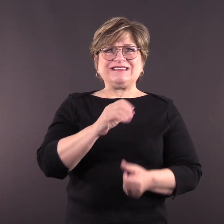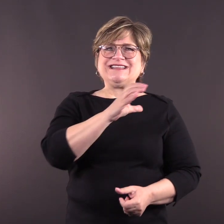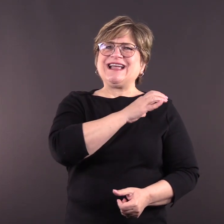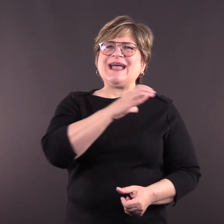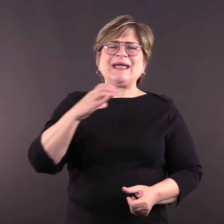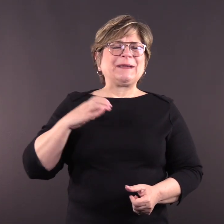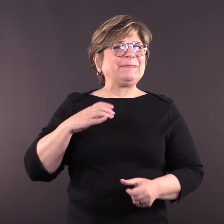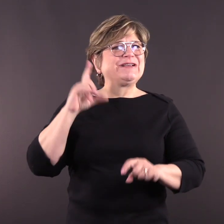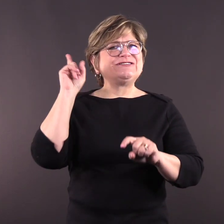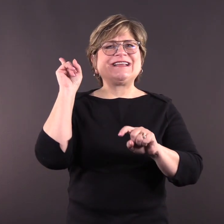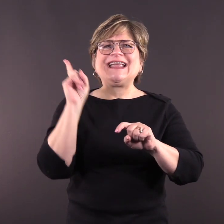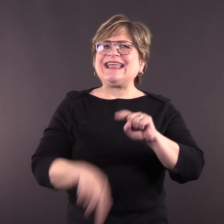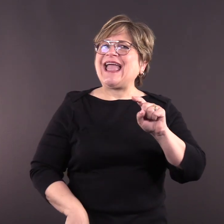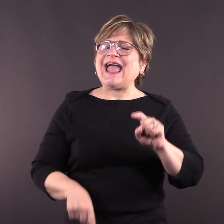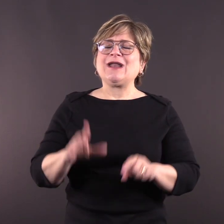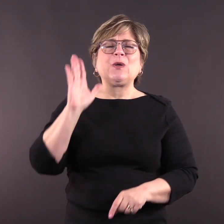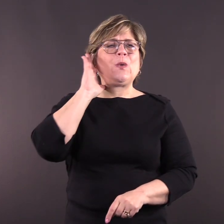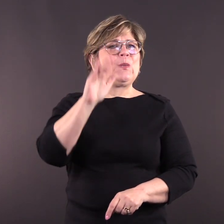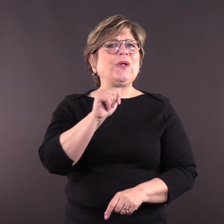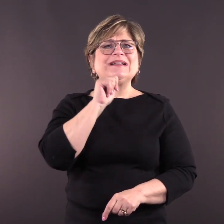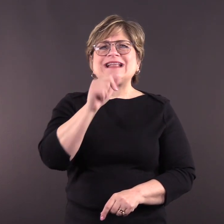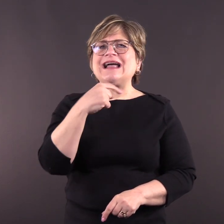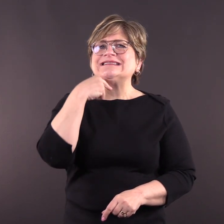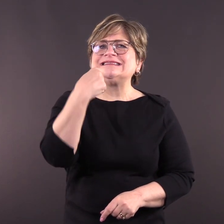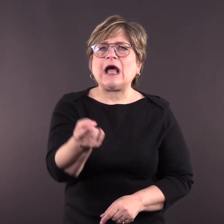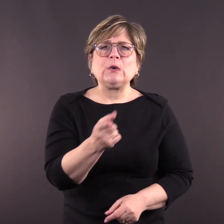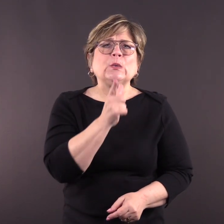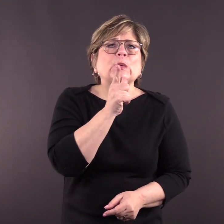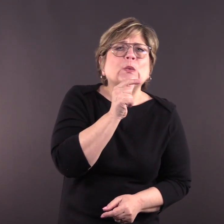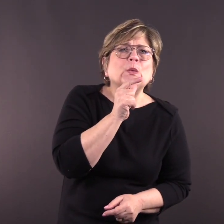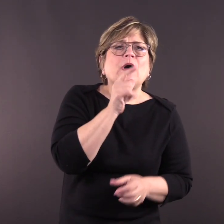As a government agency, the Commission cannot and